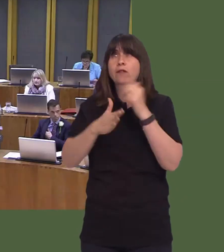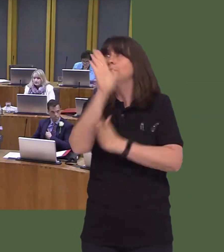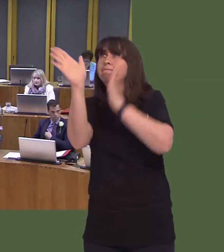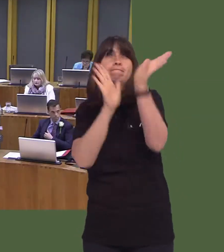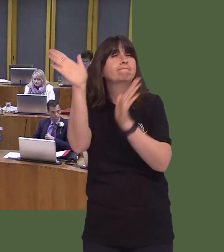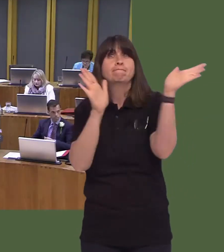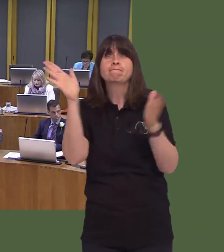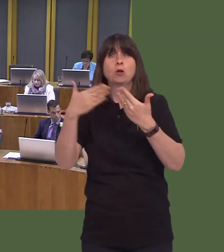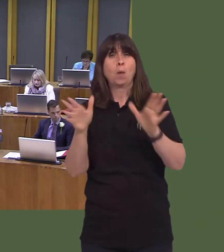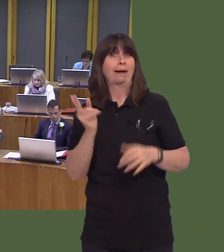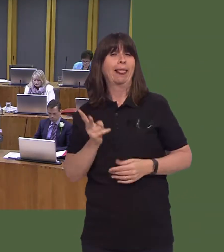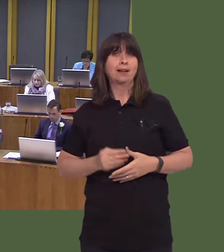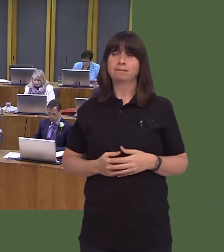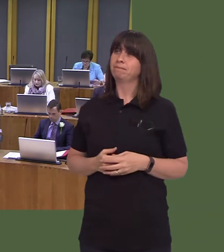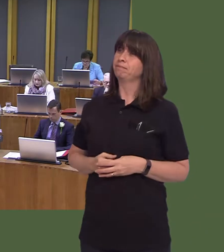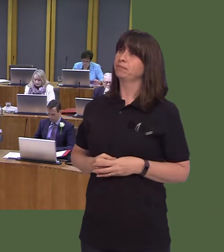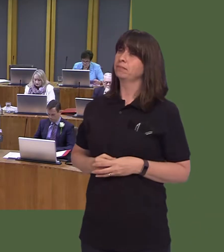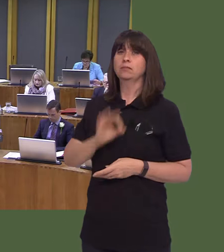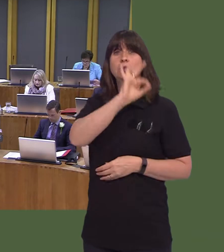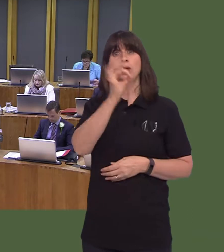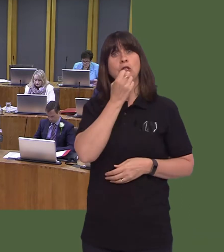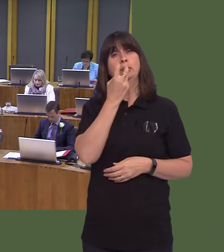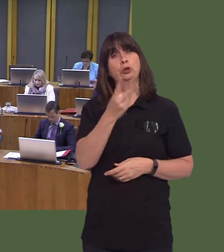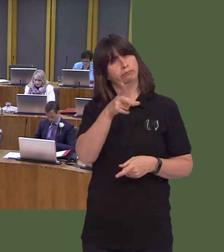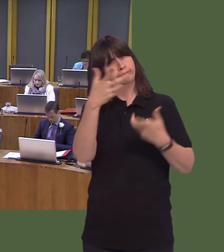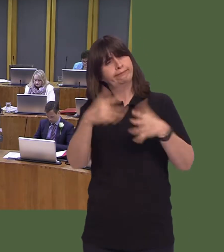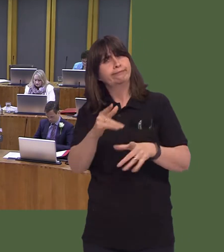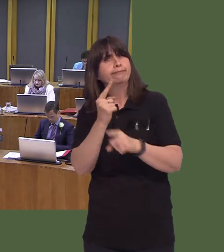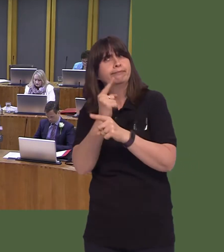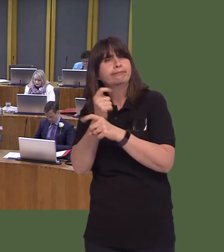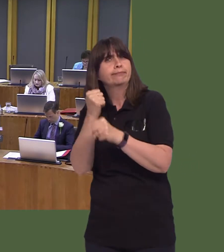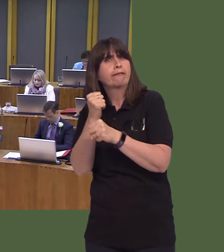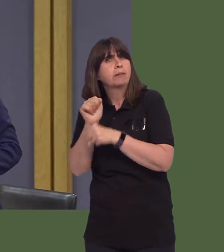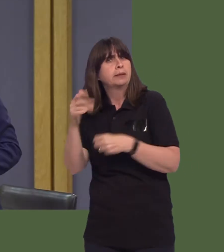Pa drafodaethau y mae Llywodraeth Cymru wedi'u cael gyda'r cabinet ar gyfer prifddinas-rhanbarth